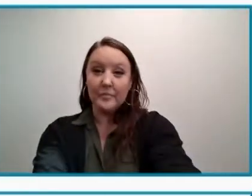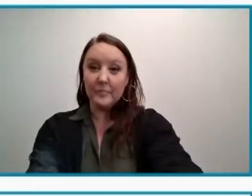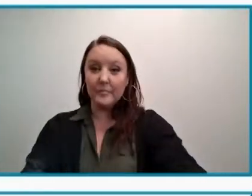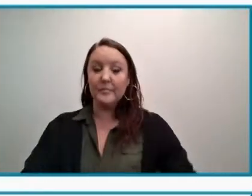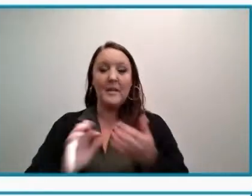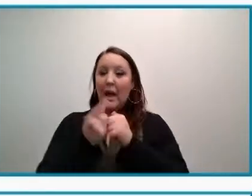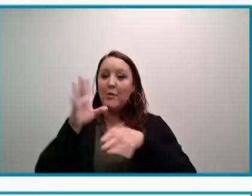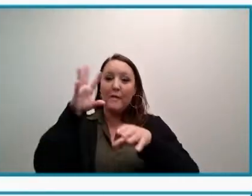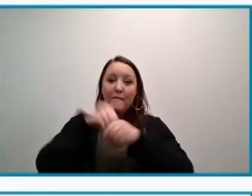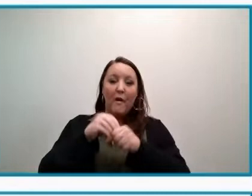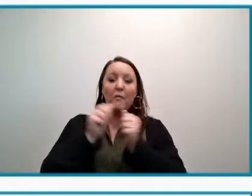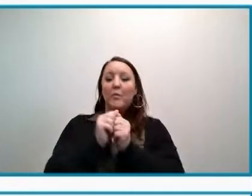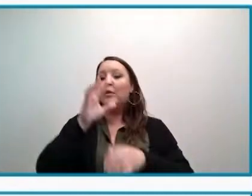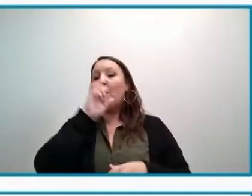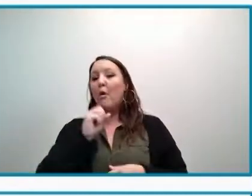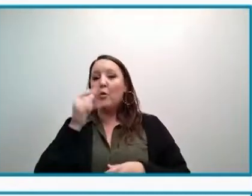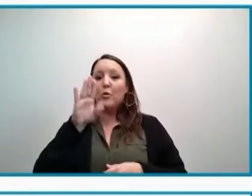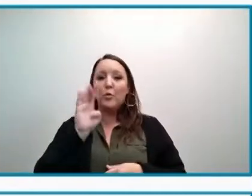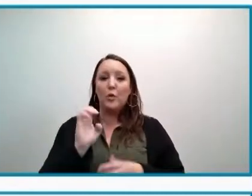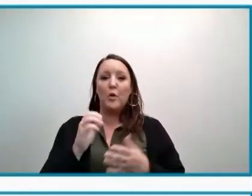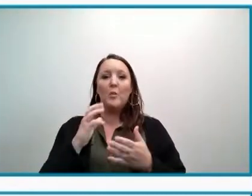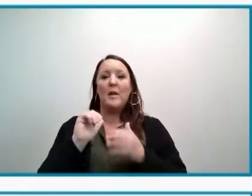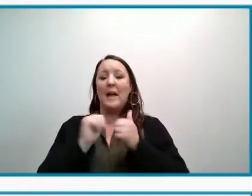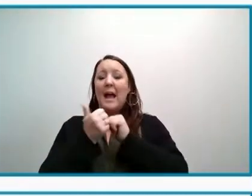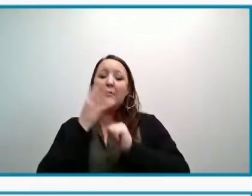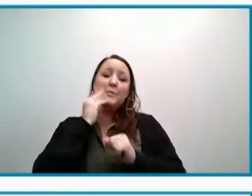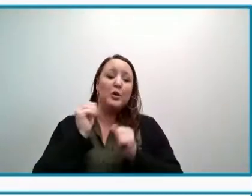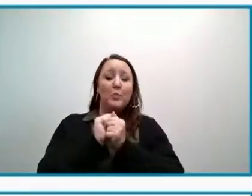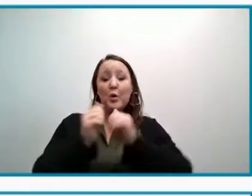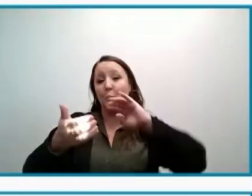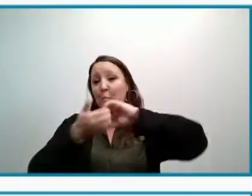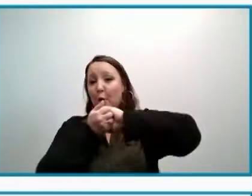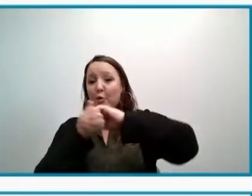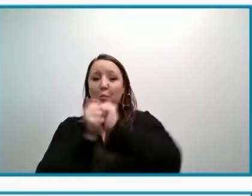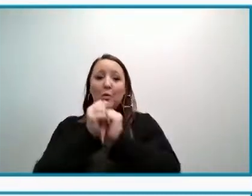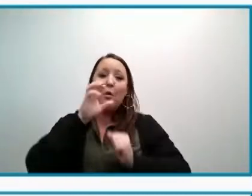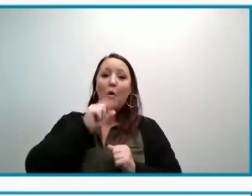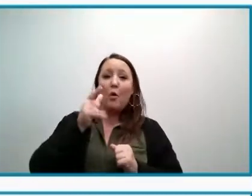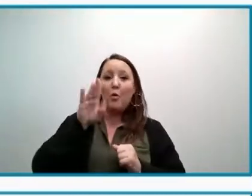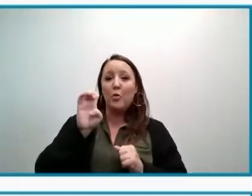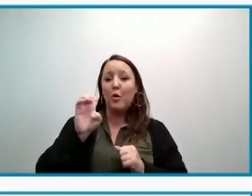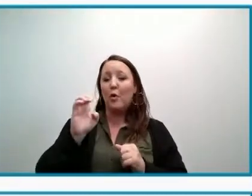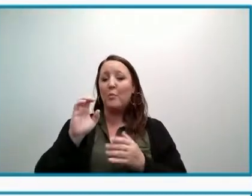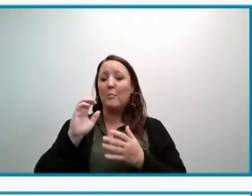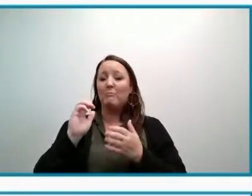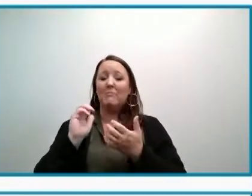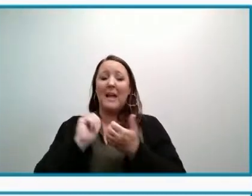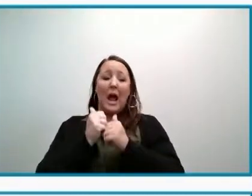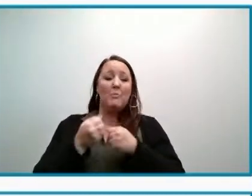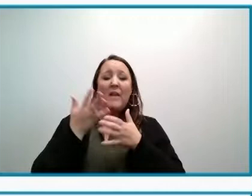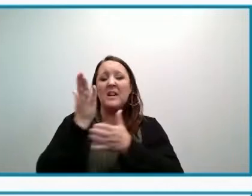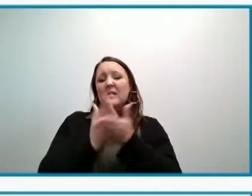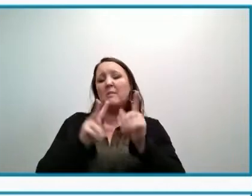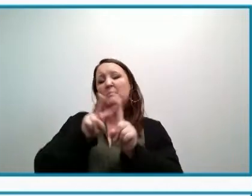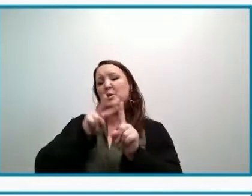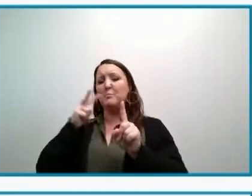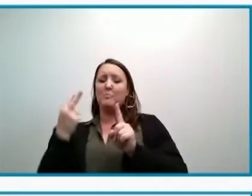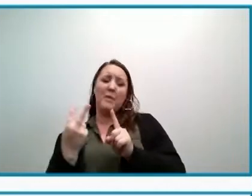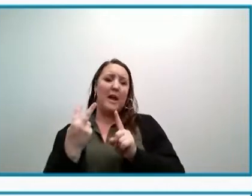and how the experience of partnering with The Old Globe has provided maybe some perspective or additional capacity or a different way of engaging